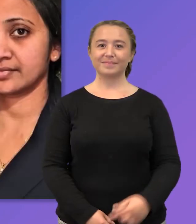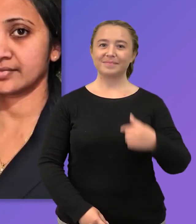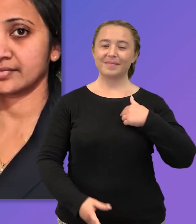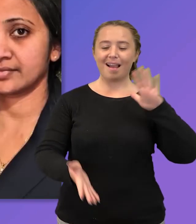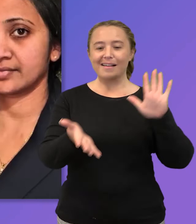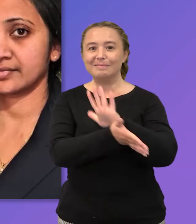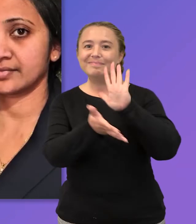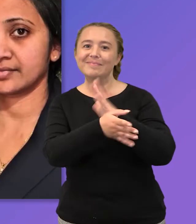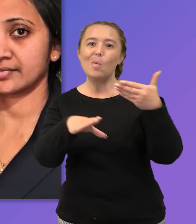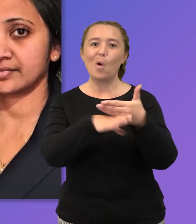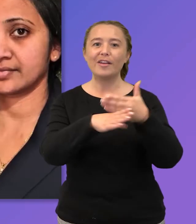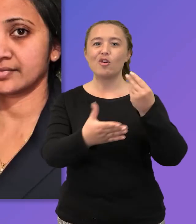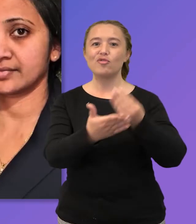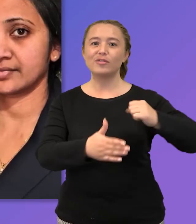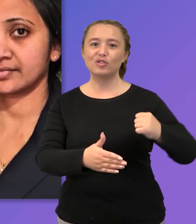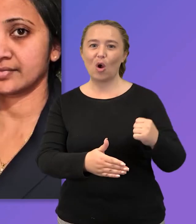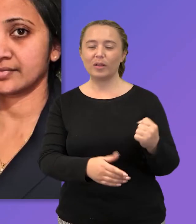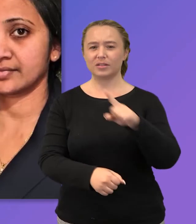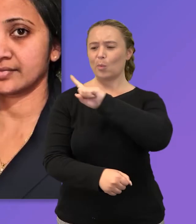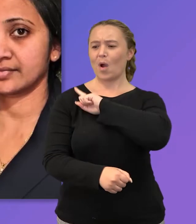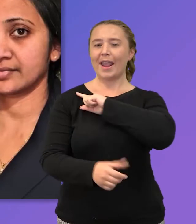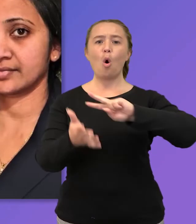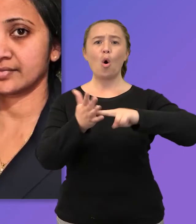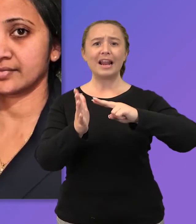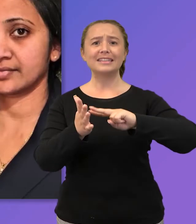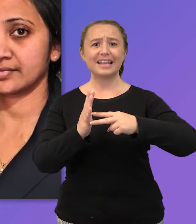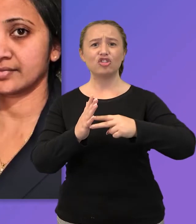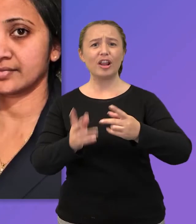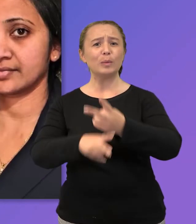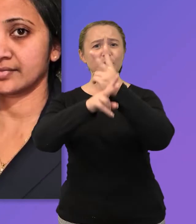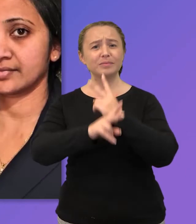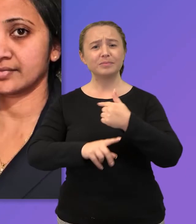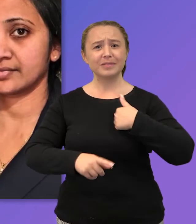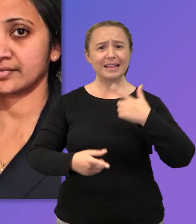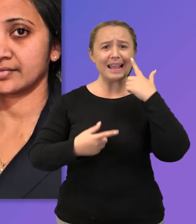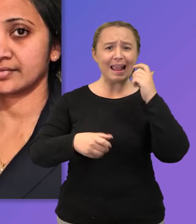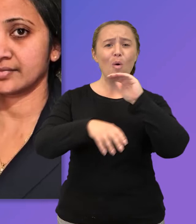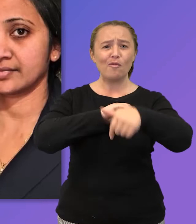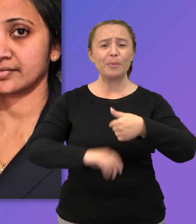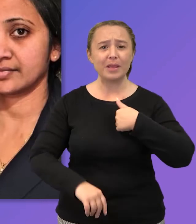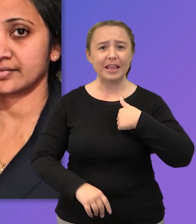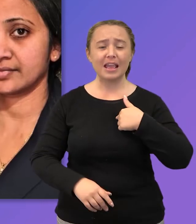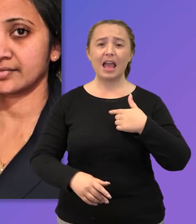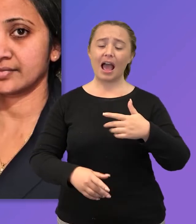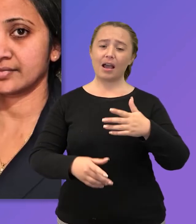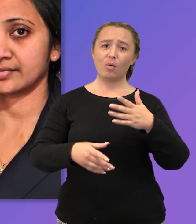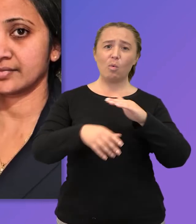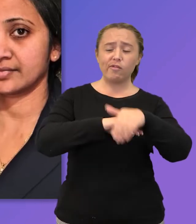I enjoy working for Revenue Scotland because the organisation cares about me as a person and about my professional and personal development.